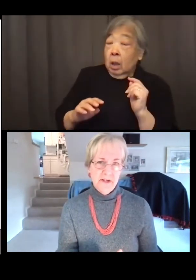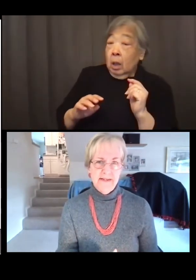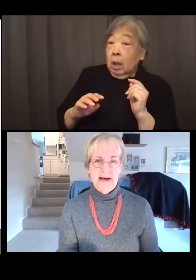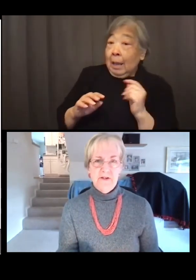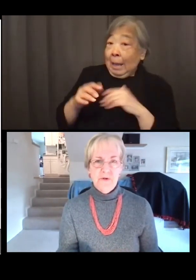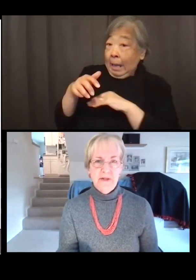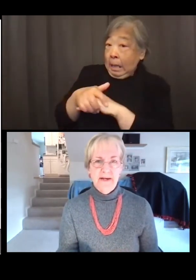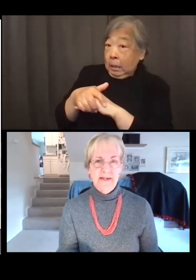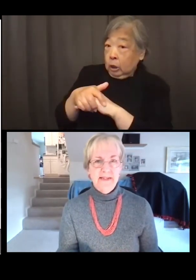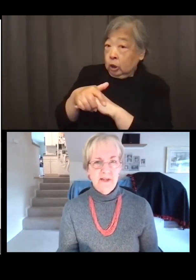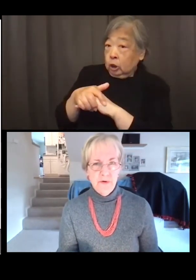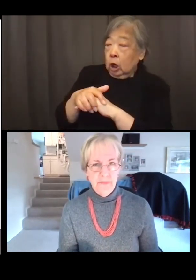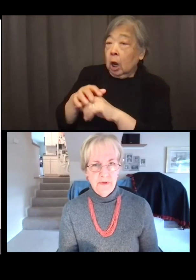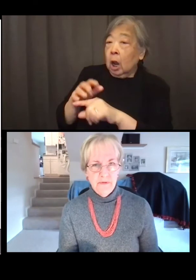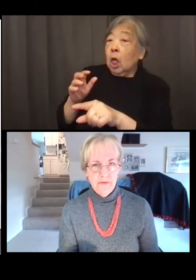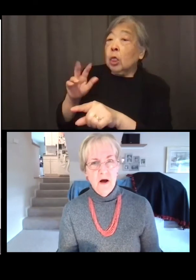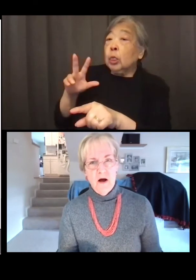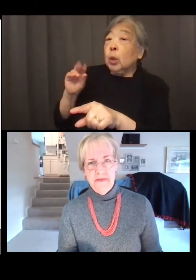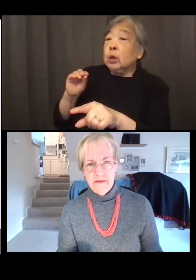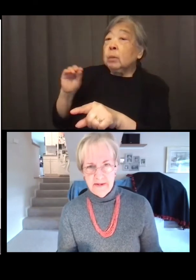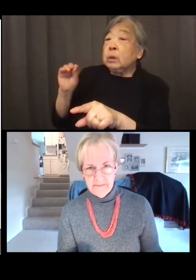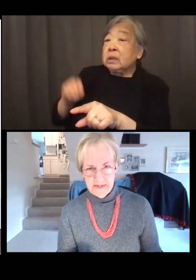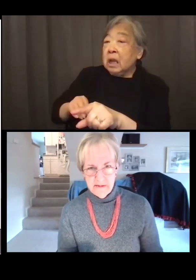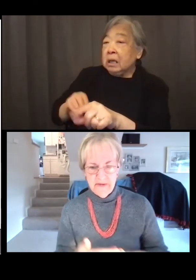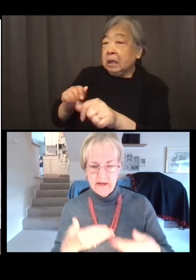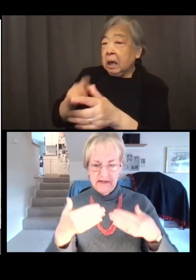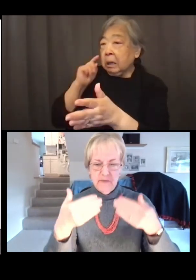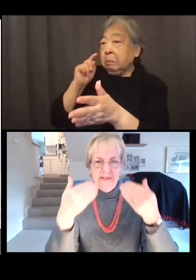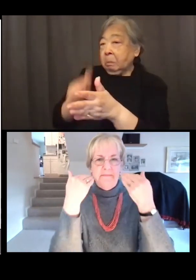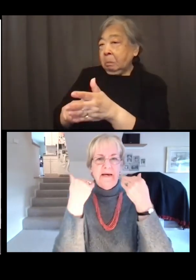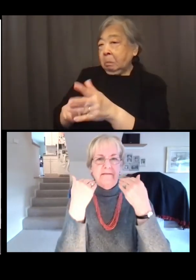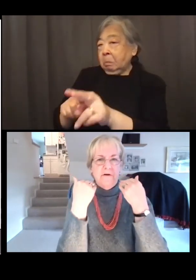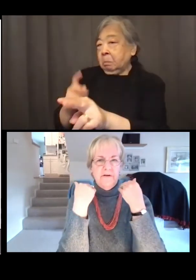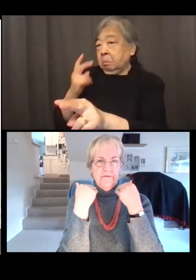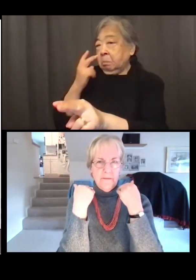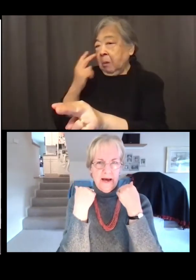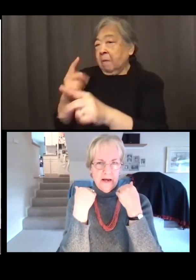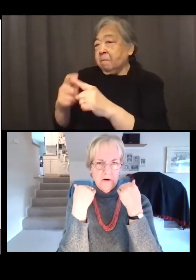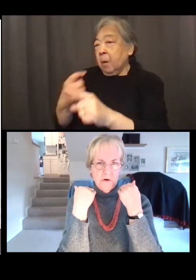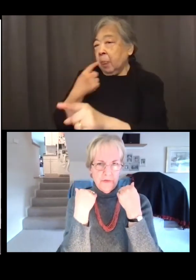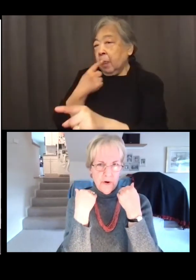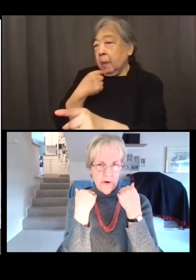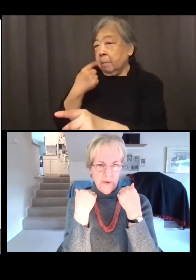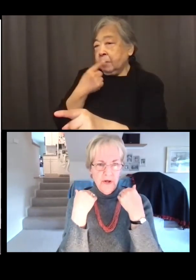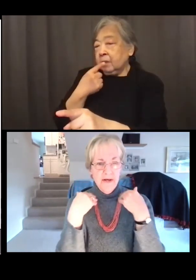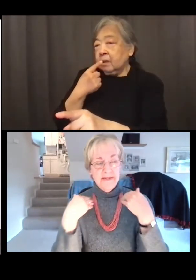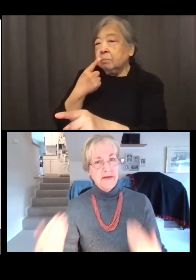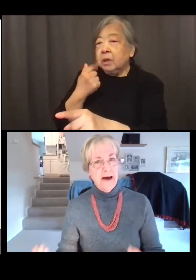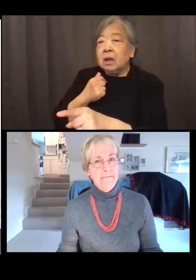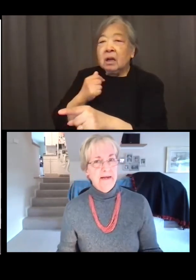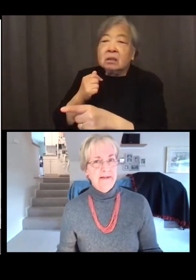is actually discernible on the lips because we speak far back in our throat That means